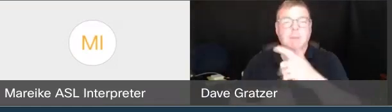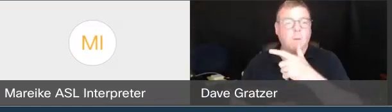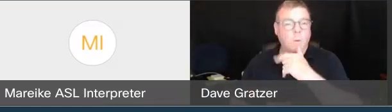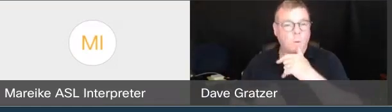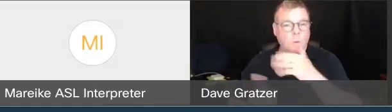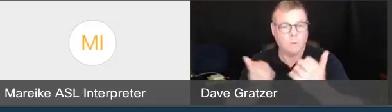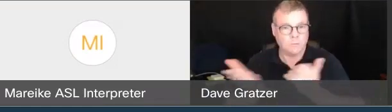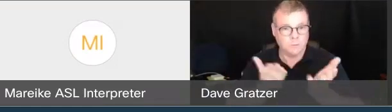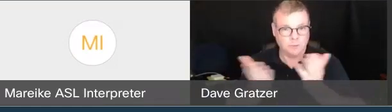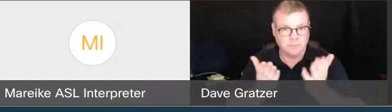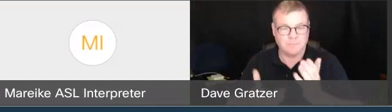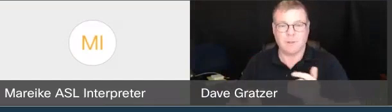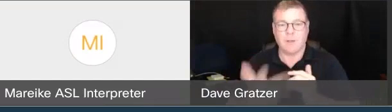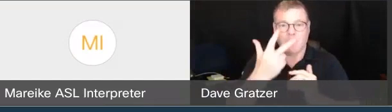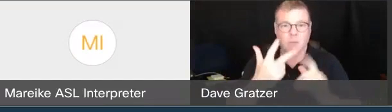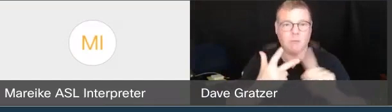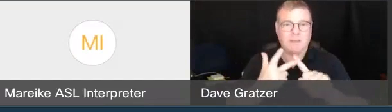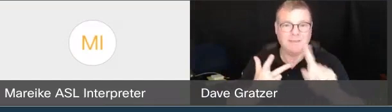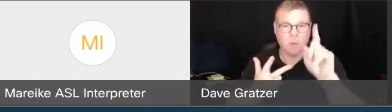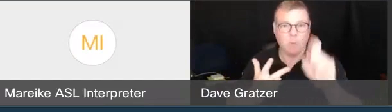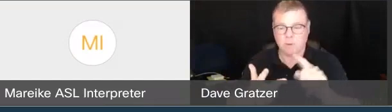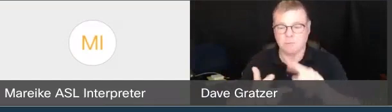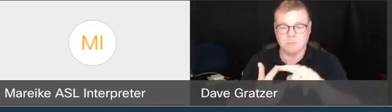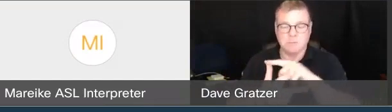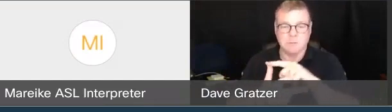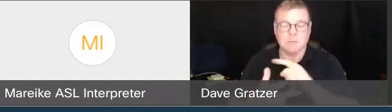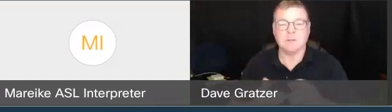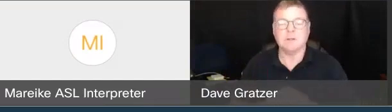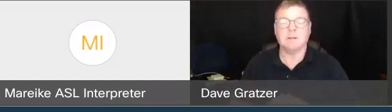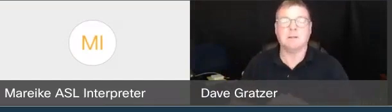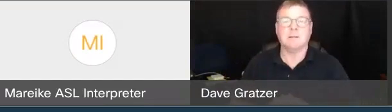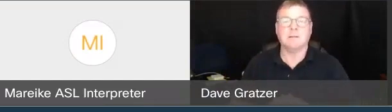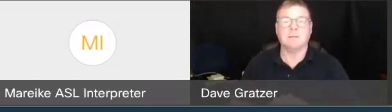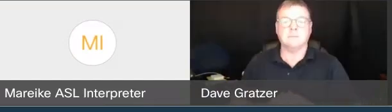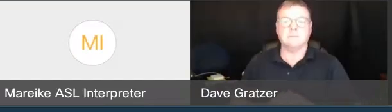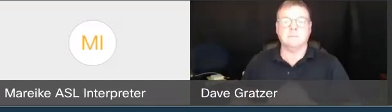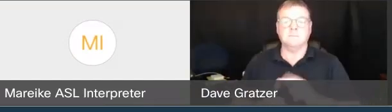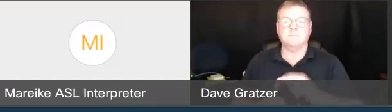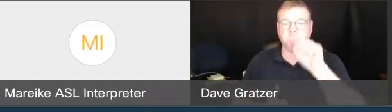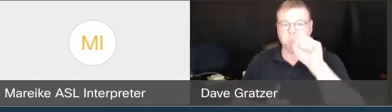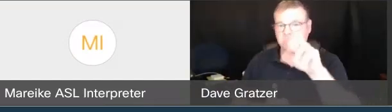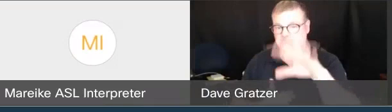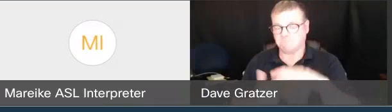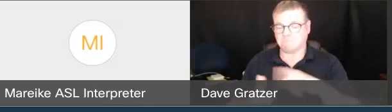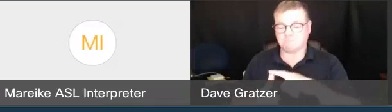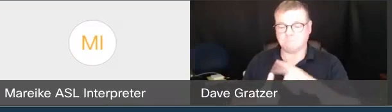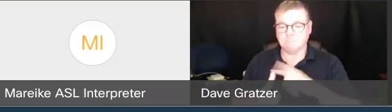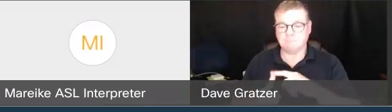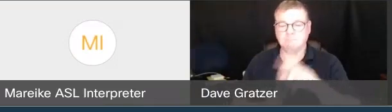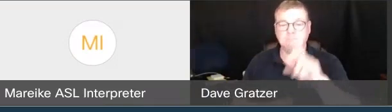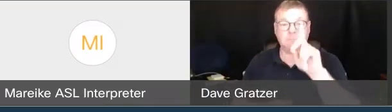there are three different questions, so I'm gonna just sort of present them. So do you work with,